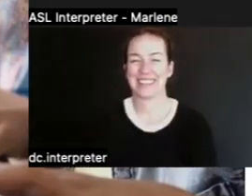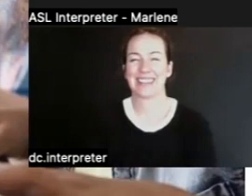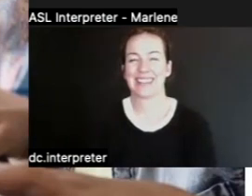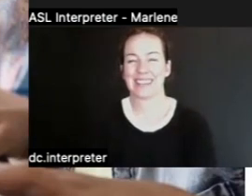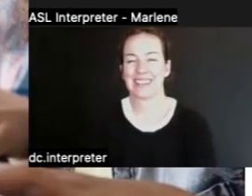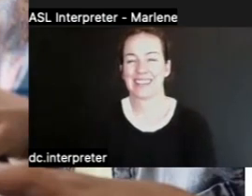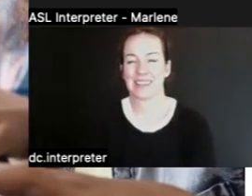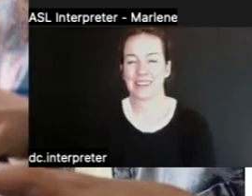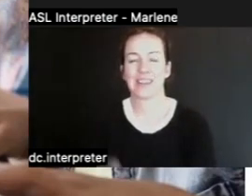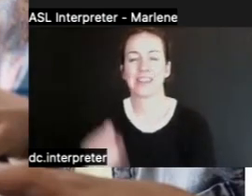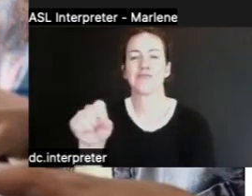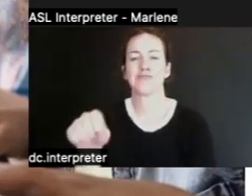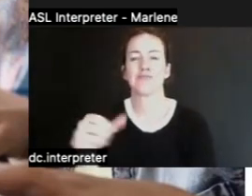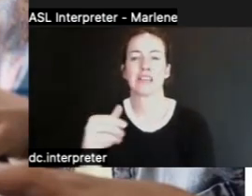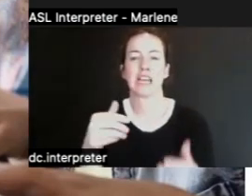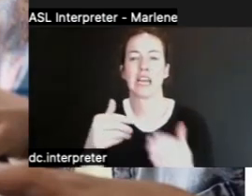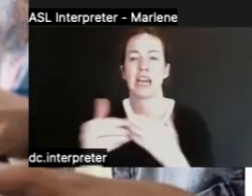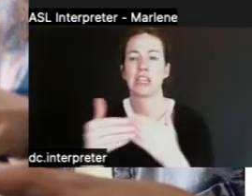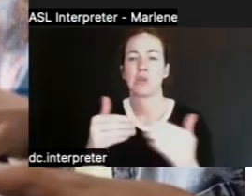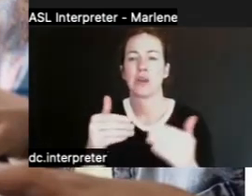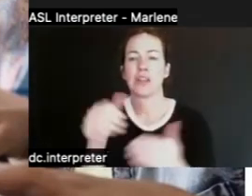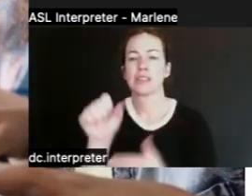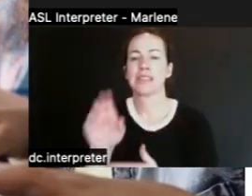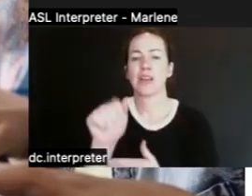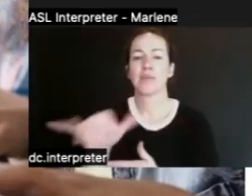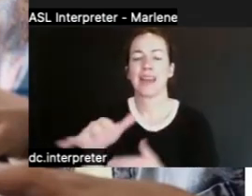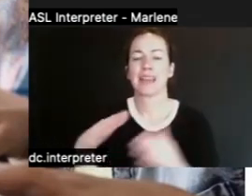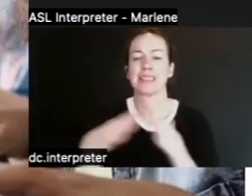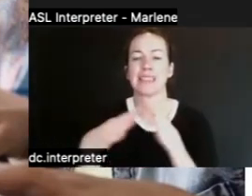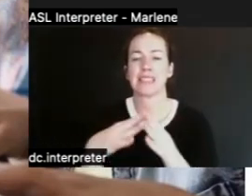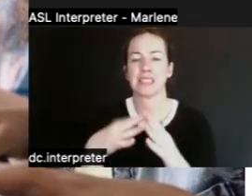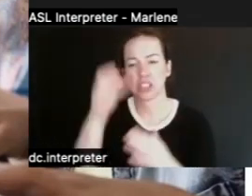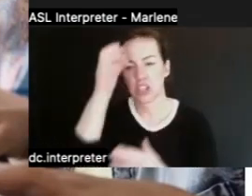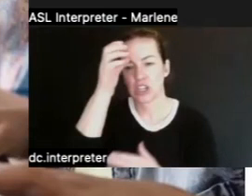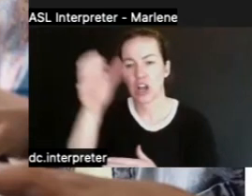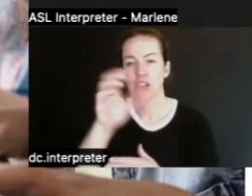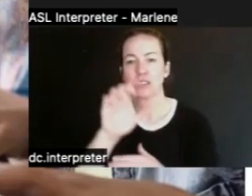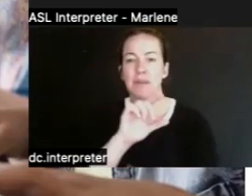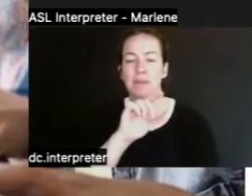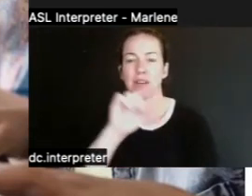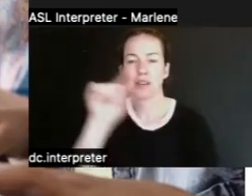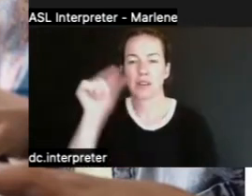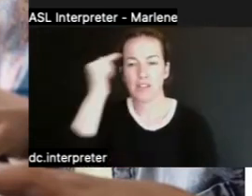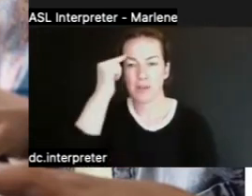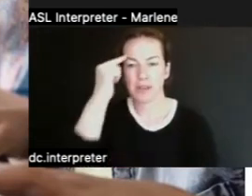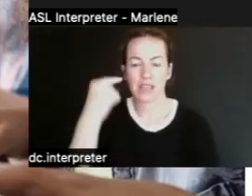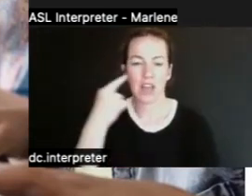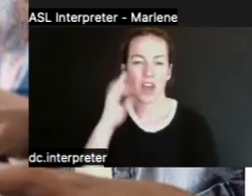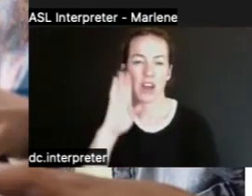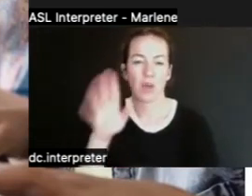Yeah. Anyway, Wally somebody of South Bay Cities Council of Governments and I just because you're pausing here, I just thought I would explain why I'm here.